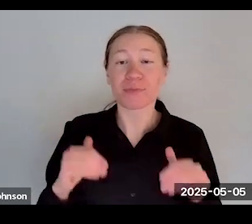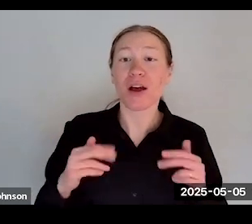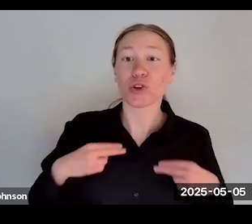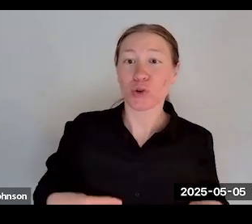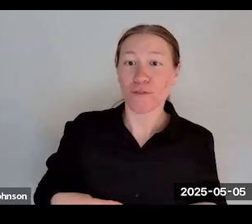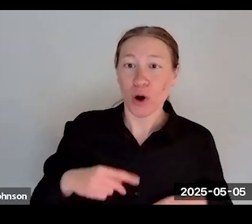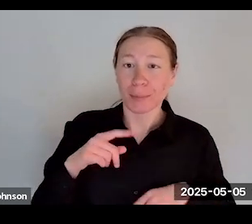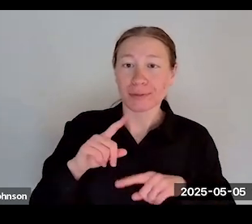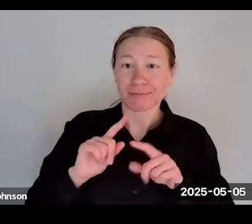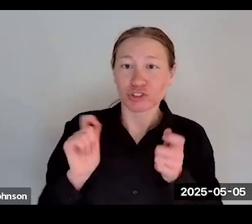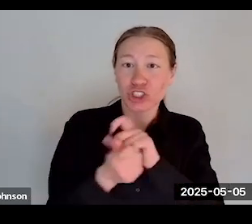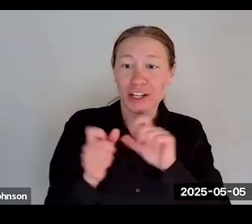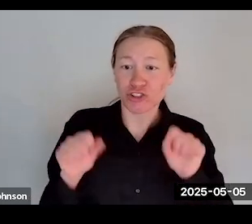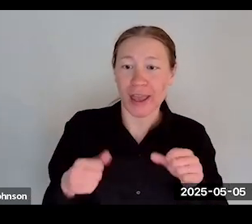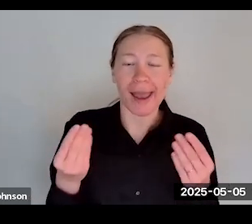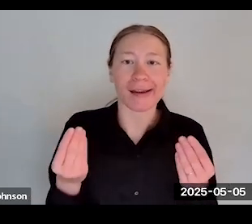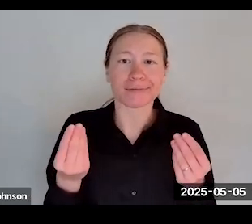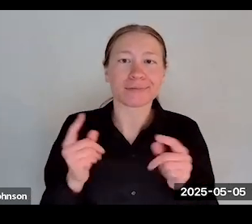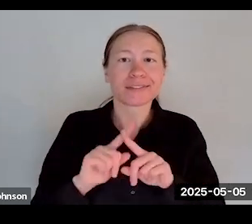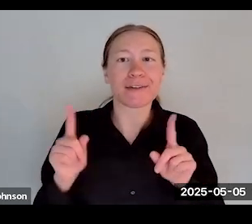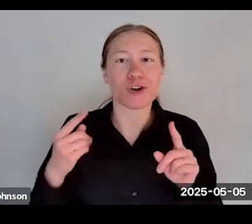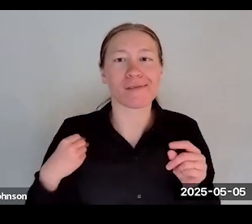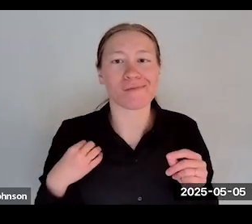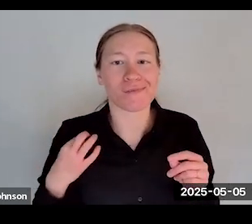or allowing someone in a different position to have facial hair.